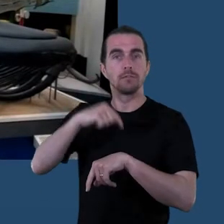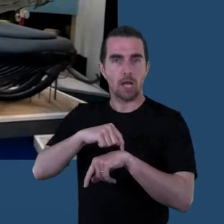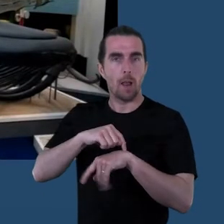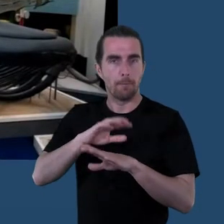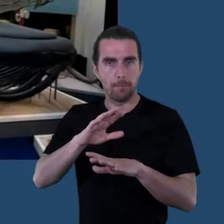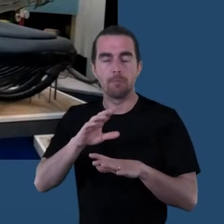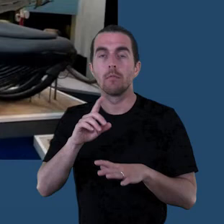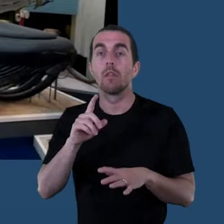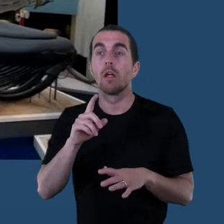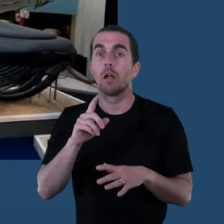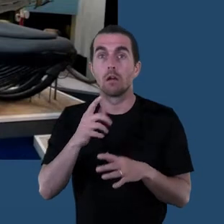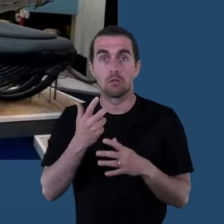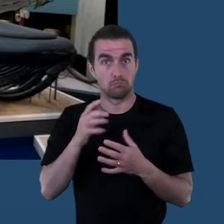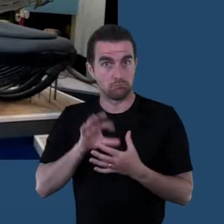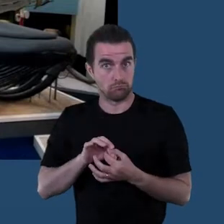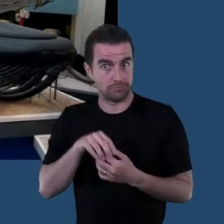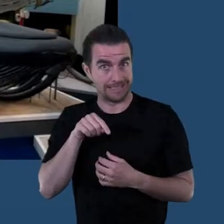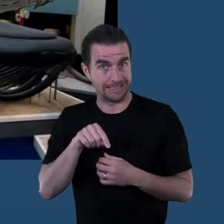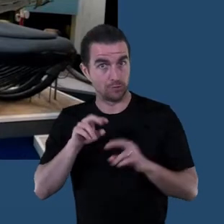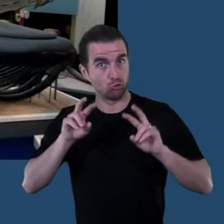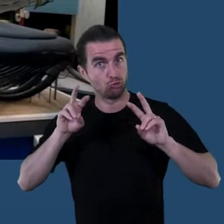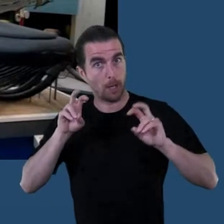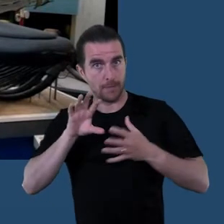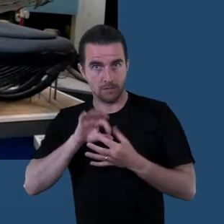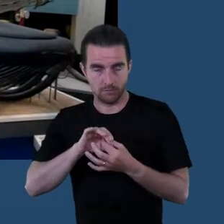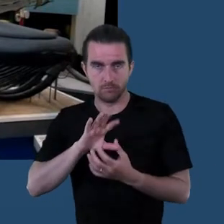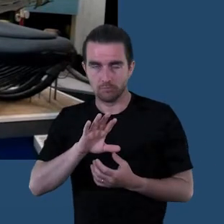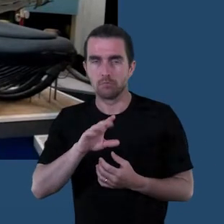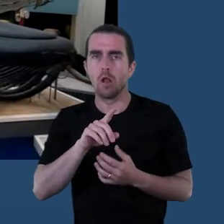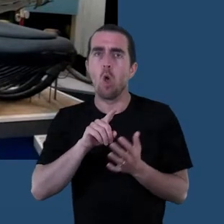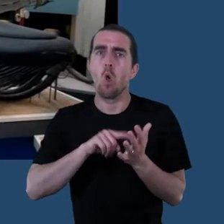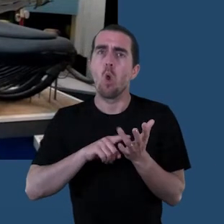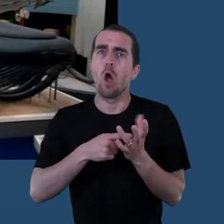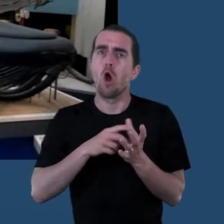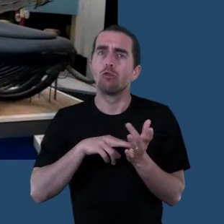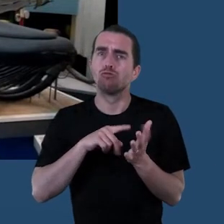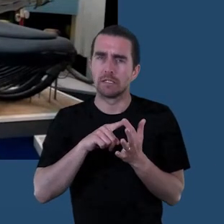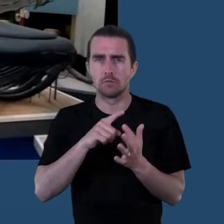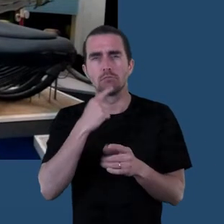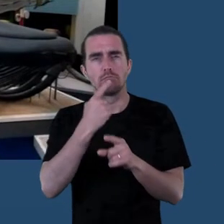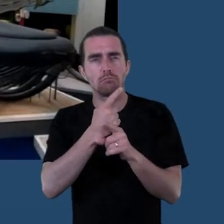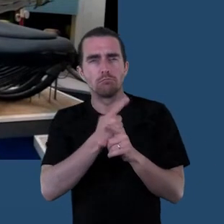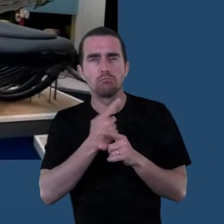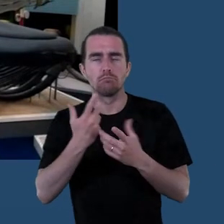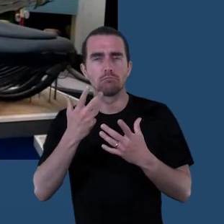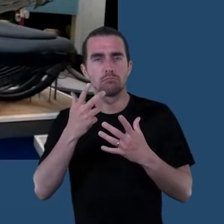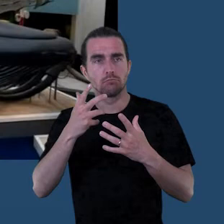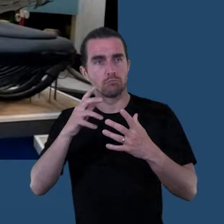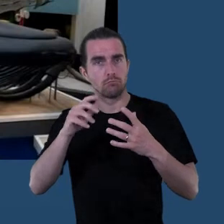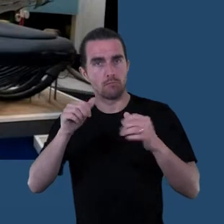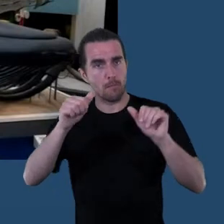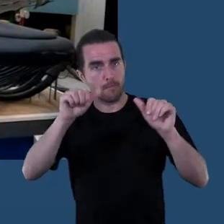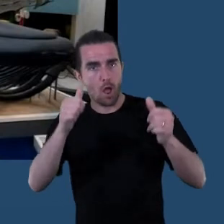Yeah, and actually, while we're on that topic, Lorraine, about models and the accuracy of them,